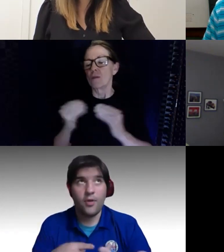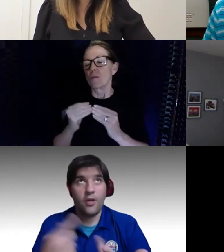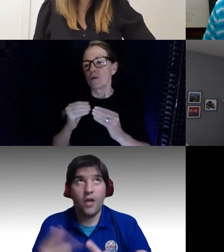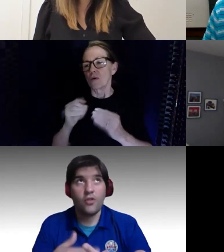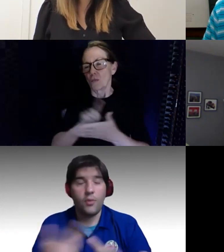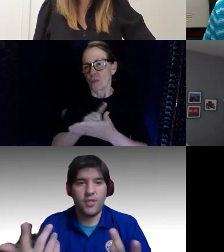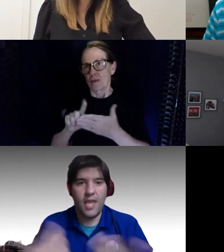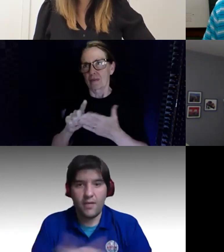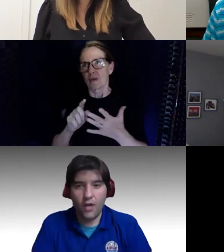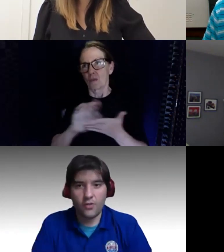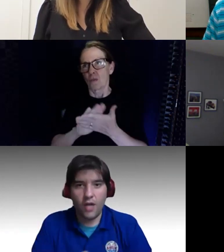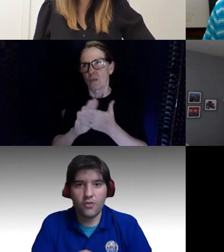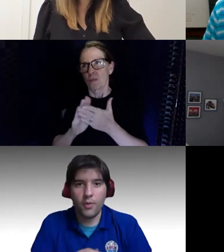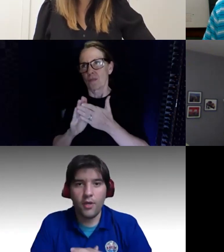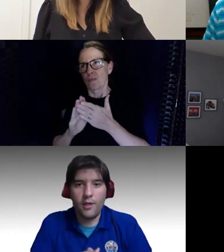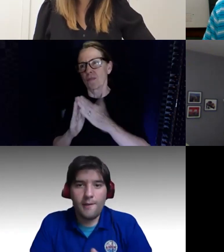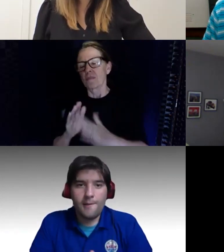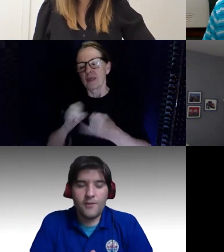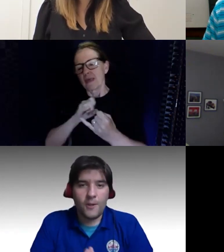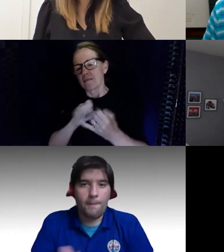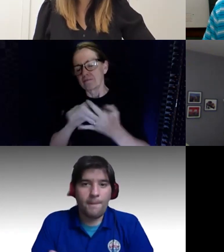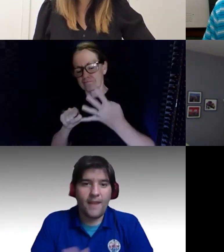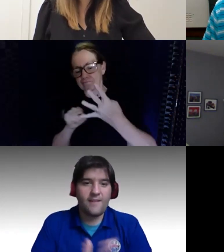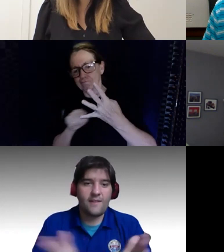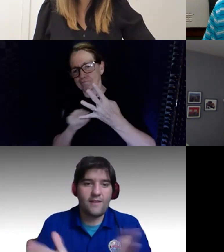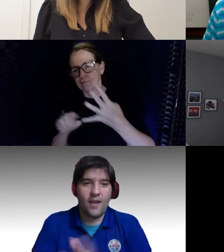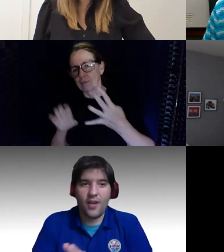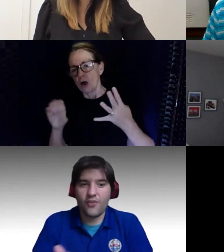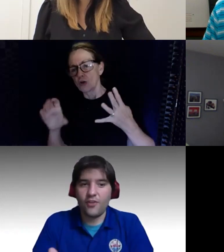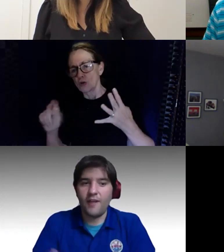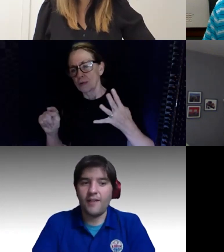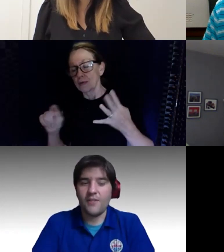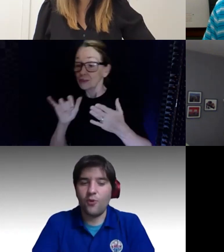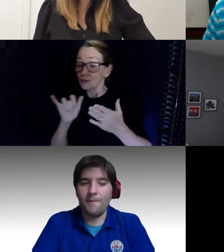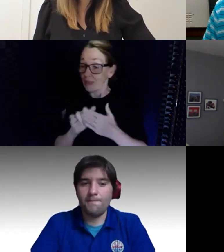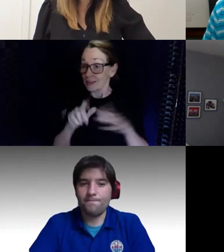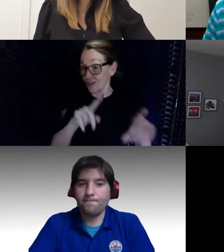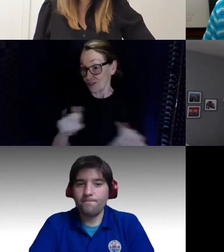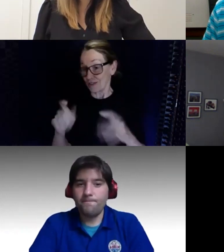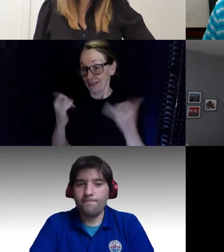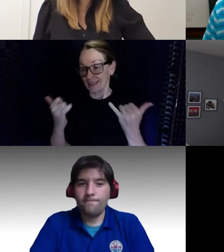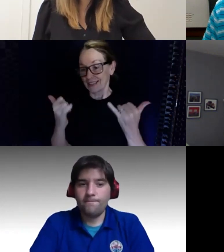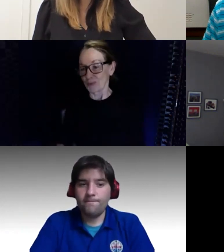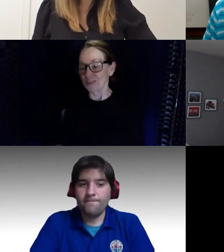EXACTLY WHAT TIME FRAME OR DEADLINE, I SUGGEST A SHORTER ARTIFICIAL DEADLINE TO KEEP PEOPLE MOTIVATED AND WE CAN EXPAND IT FOR ANOTHER COUPLE OF WEEKS.